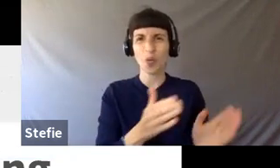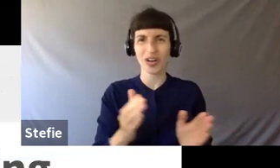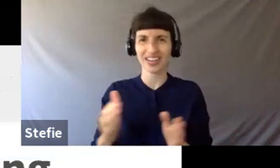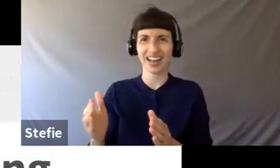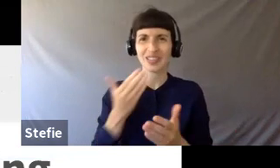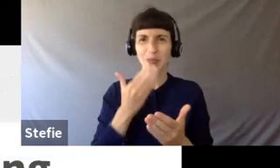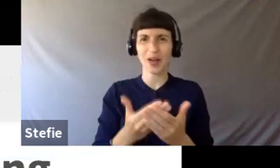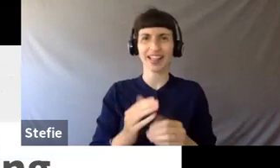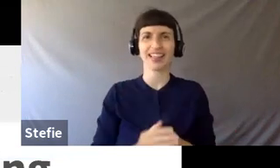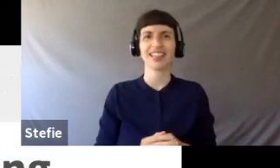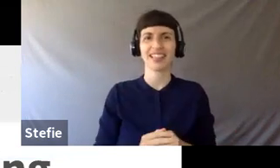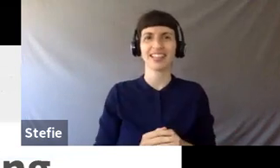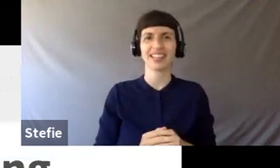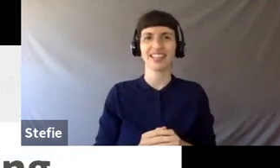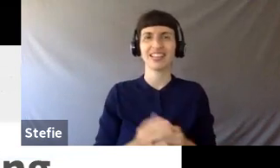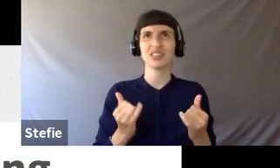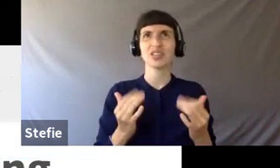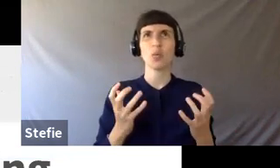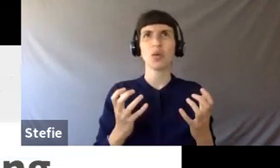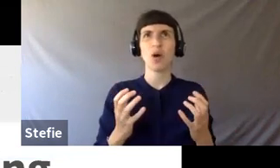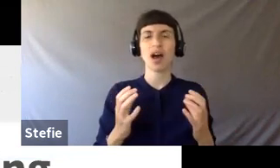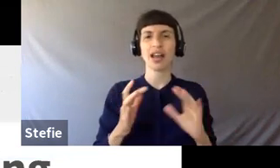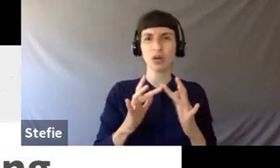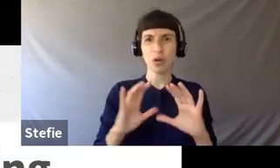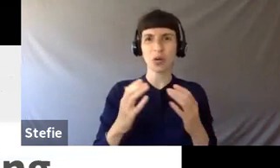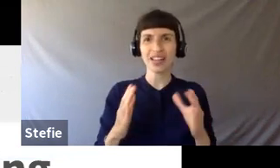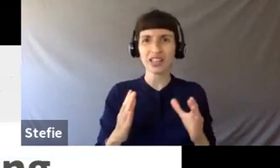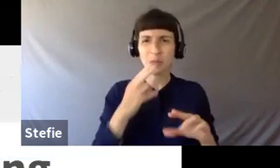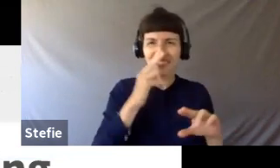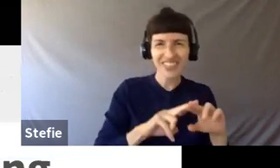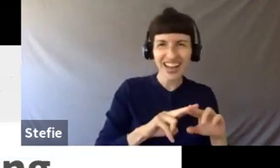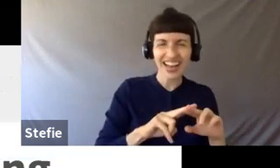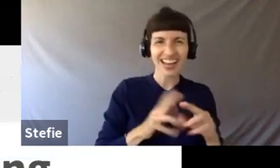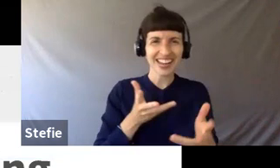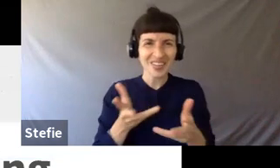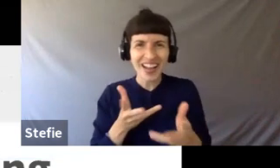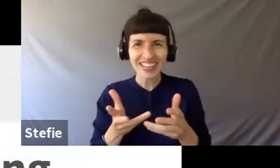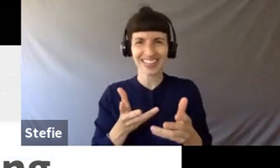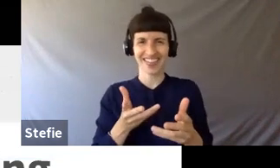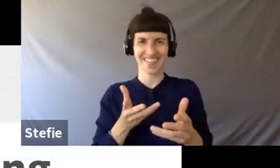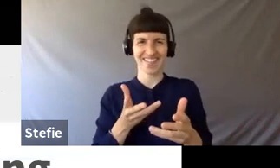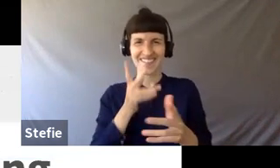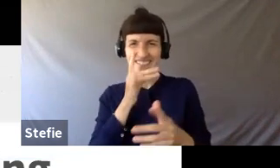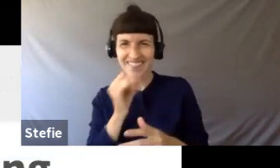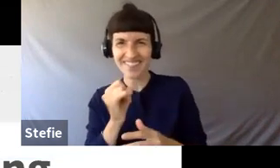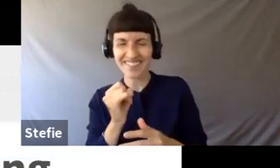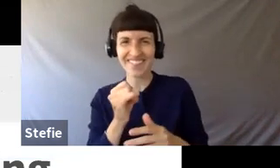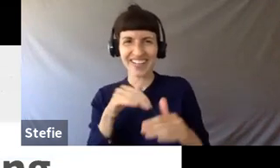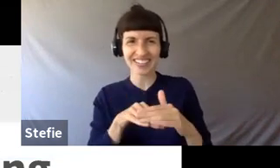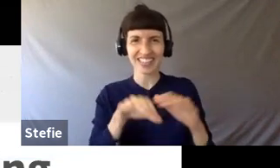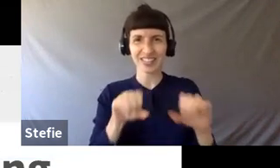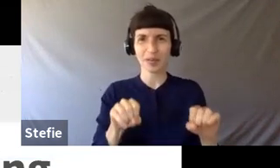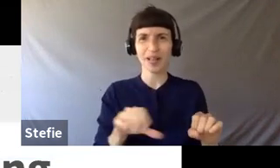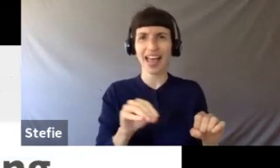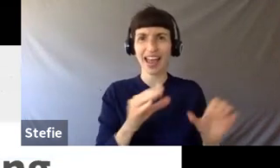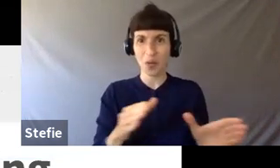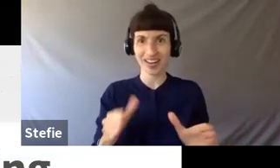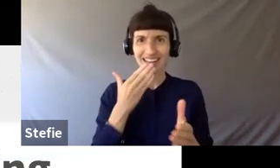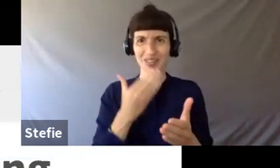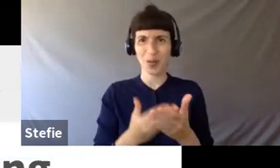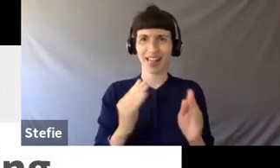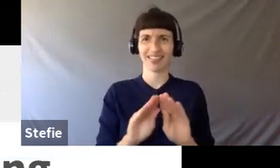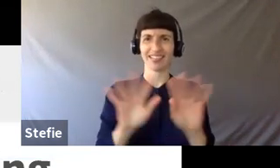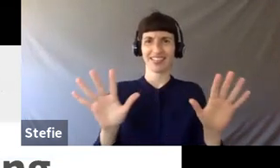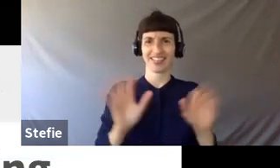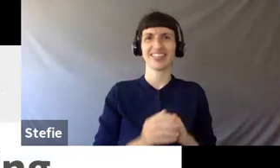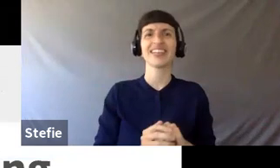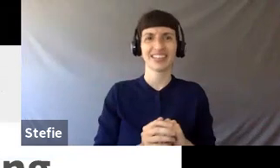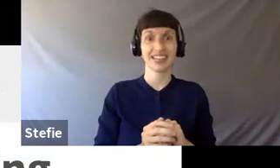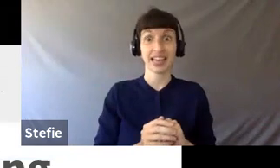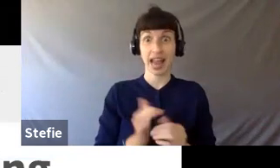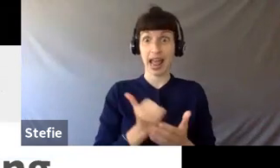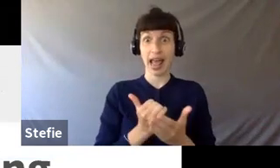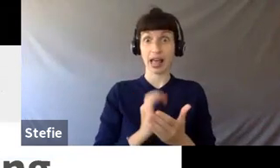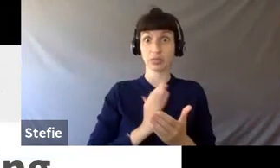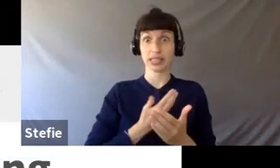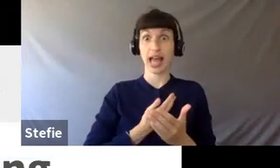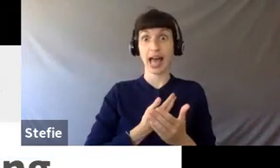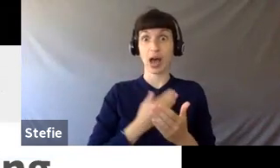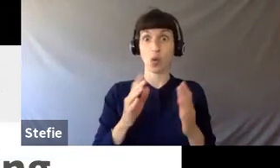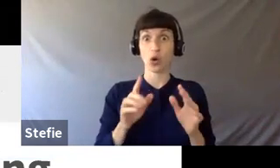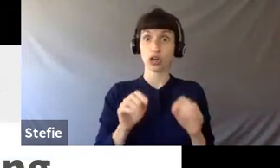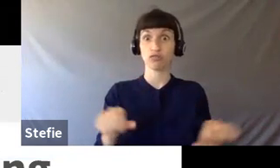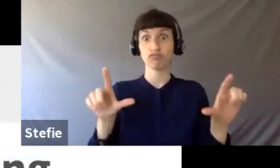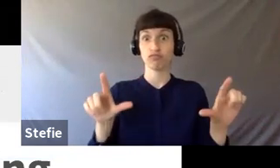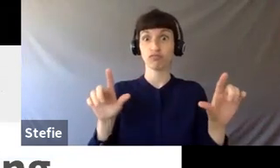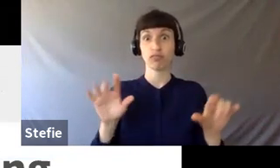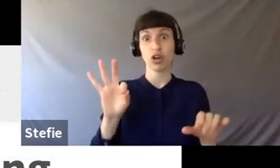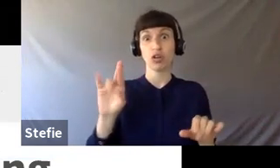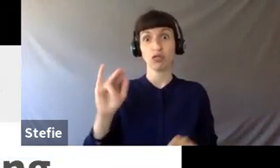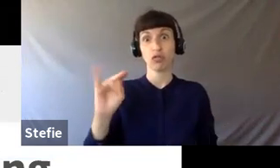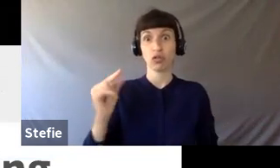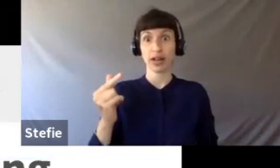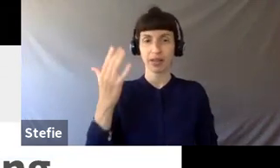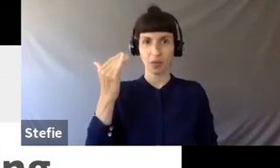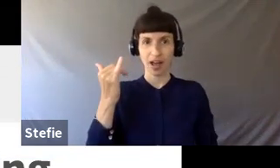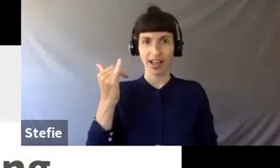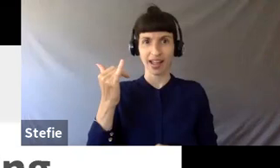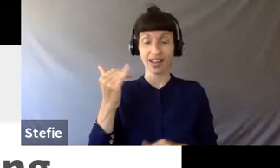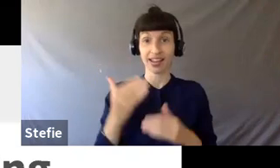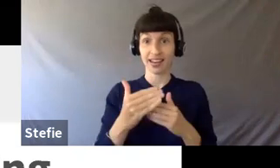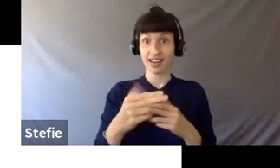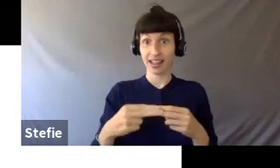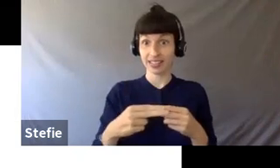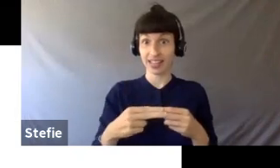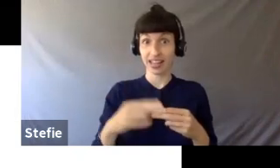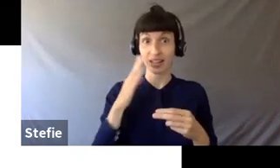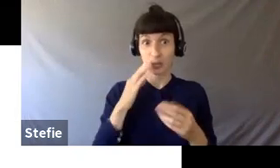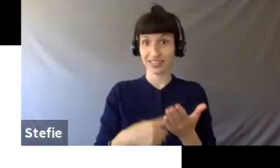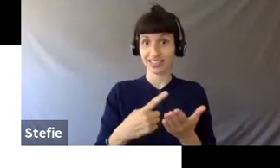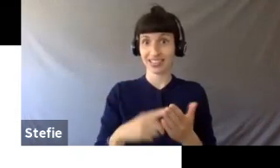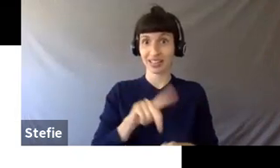an interactive through engaging organized materials.